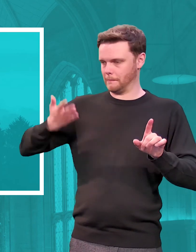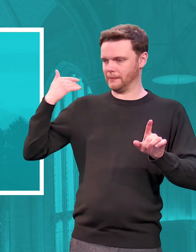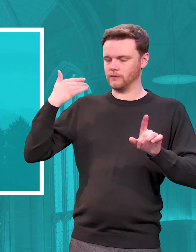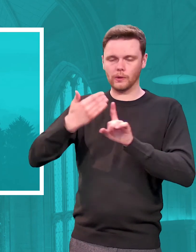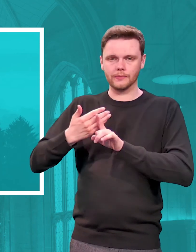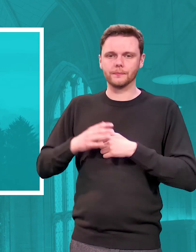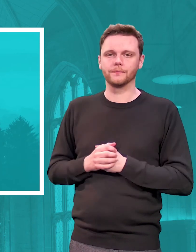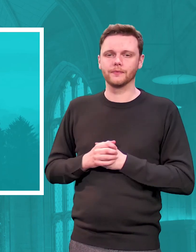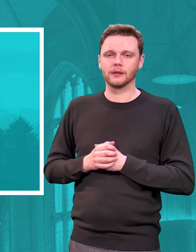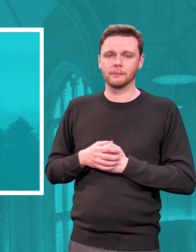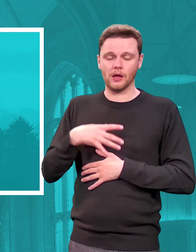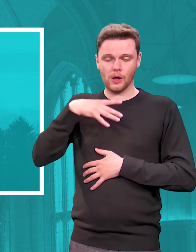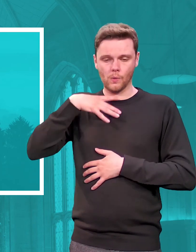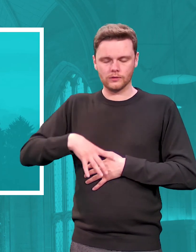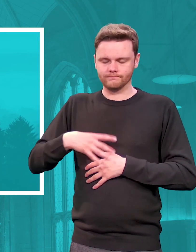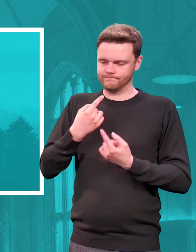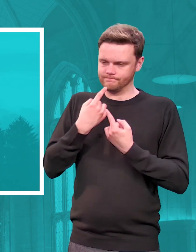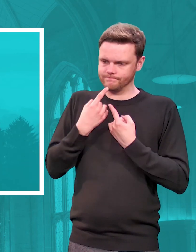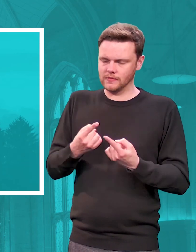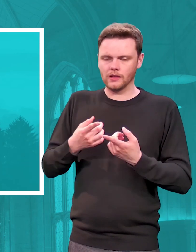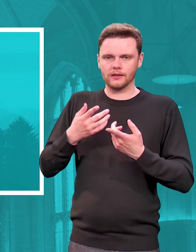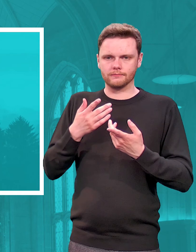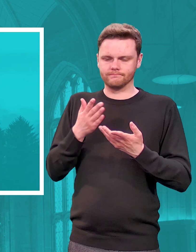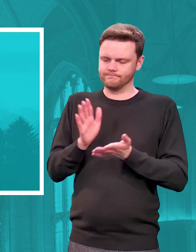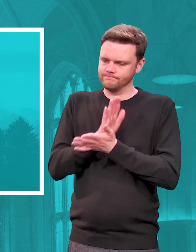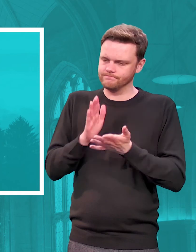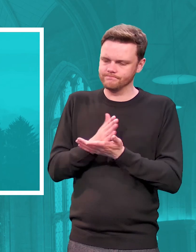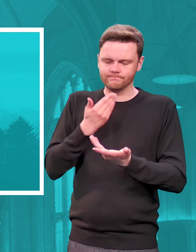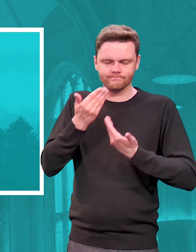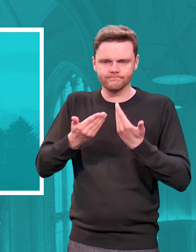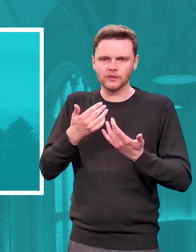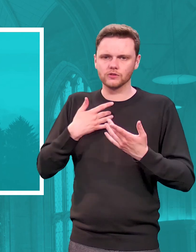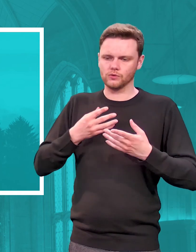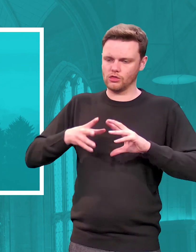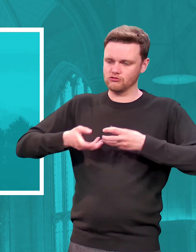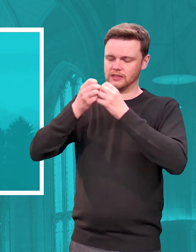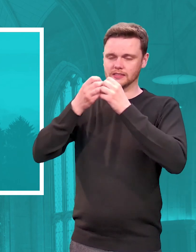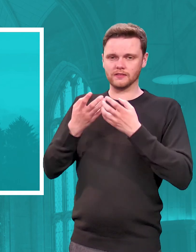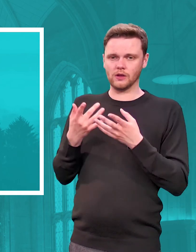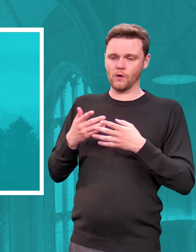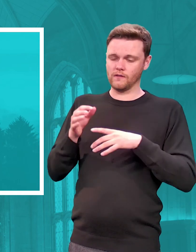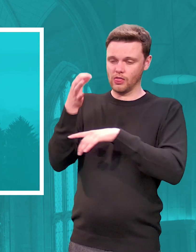I want to pay tribute to the creativity and hard work of the Office of Principal Clerk,